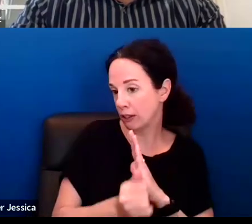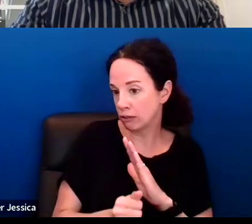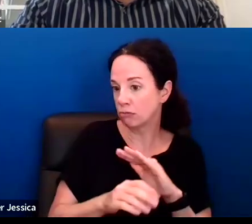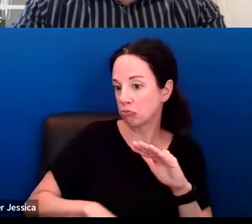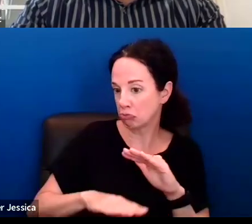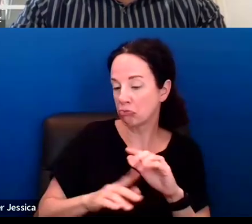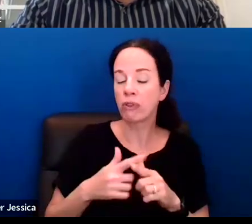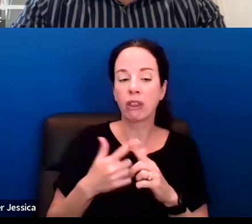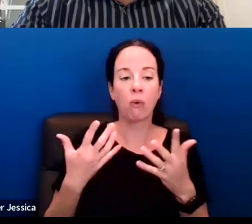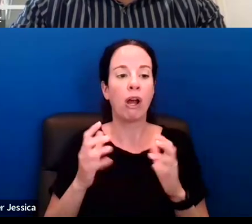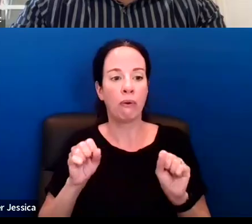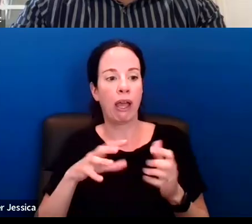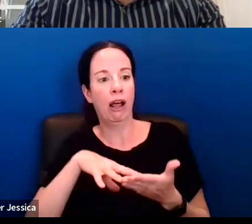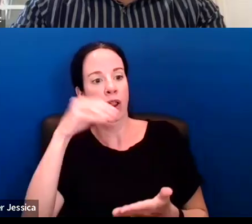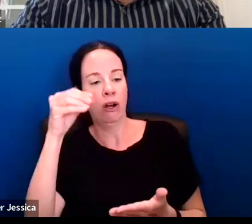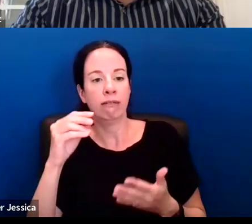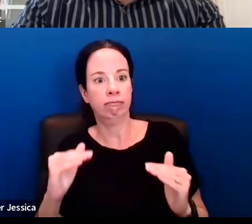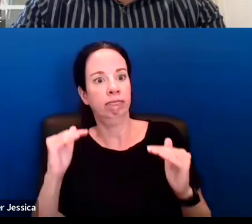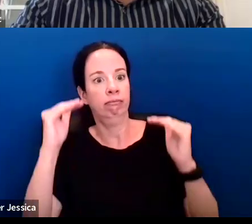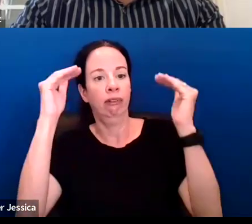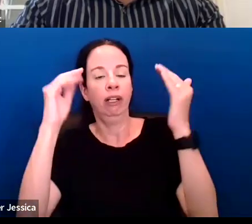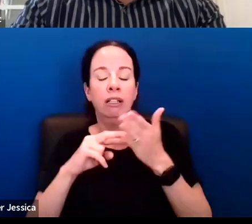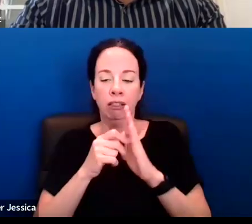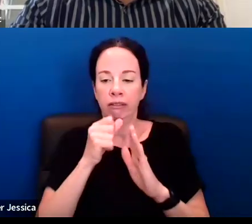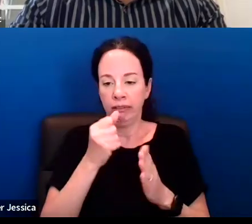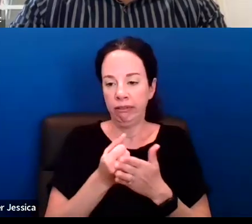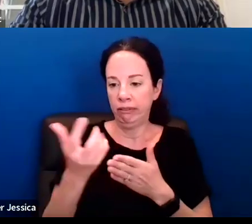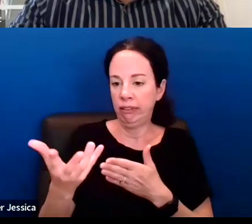opportunity to learn, so they're not wasting their time covering materials they already know. And